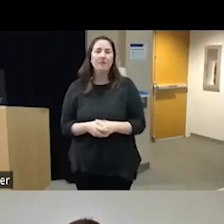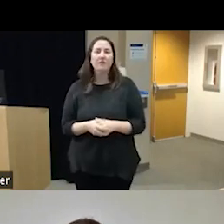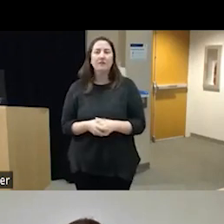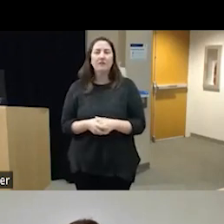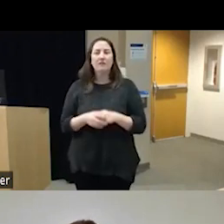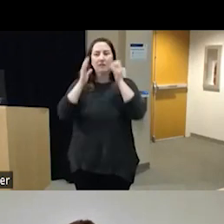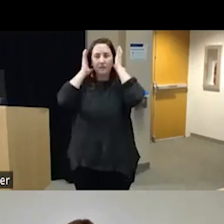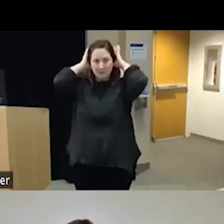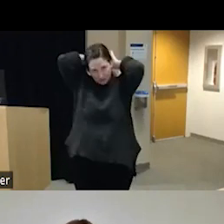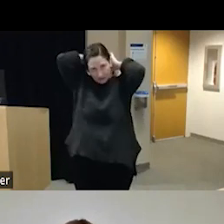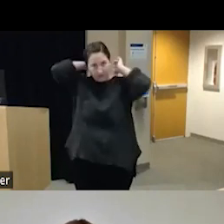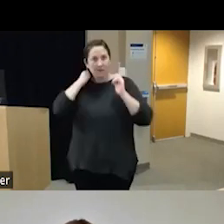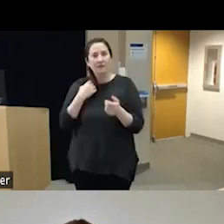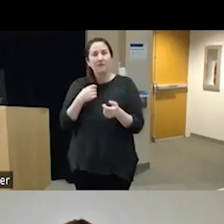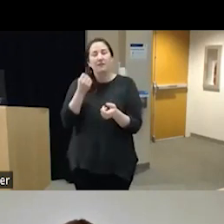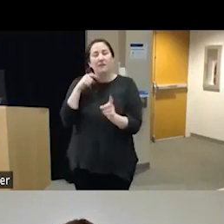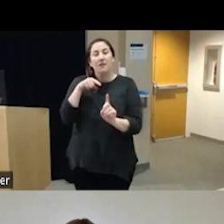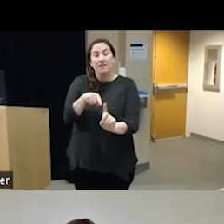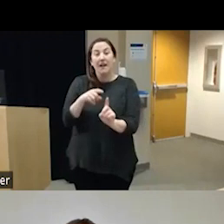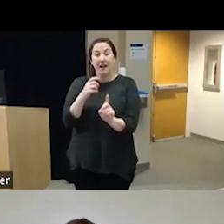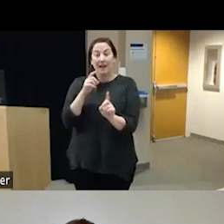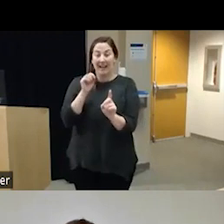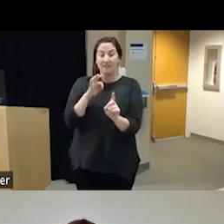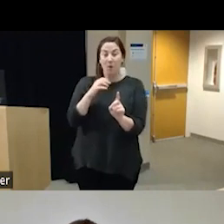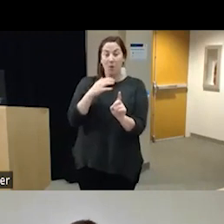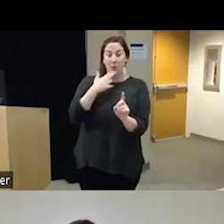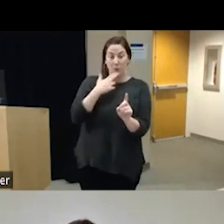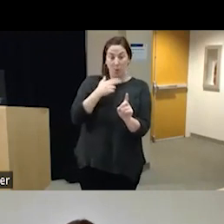both fasting glucose and oral glucose tolerance parameters